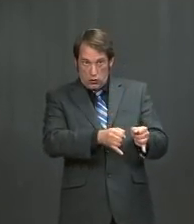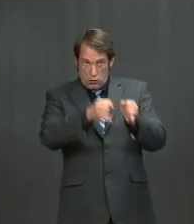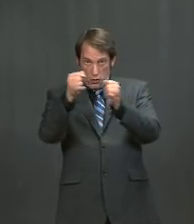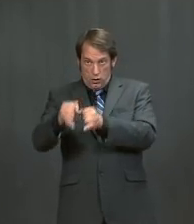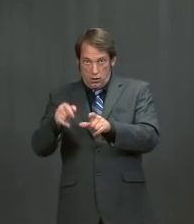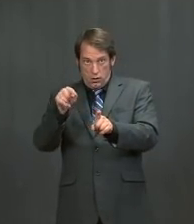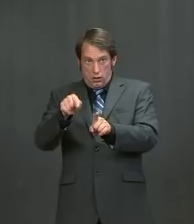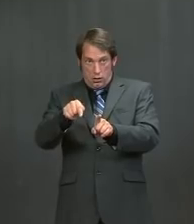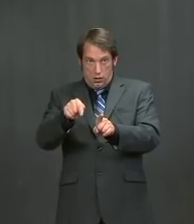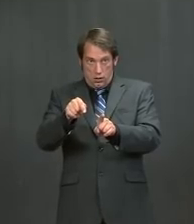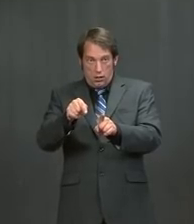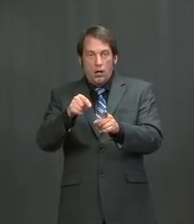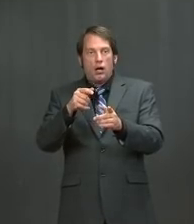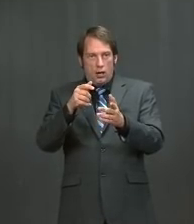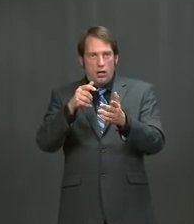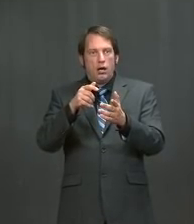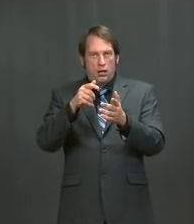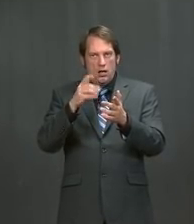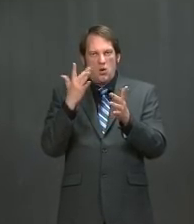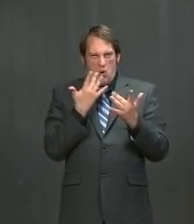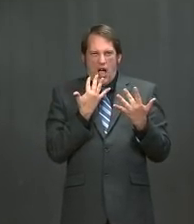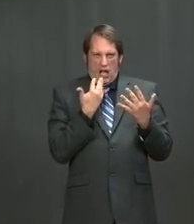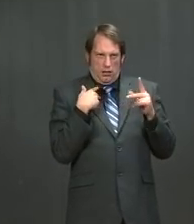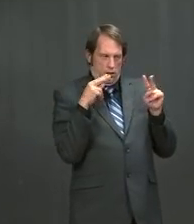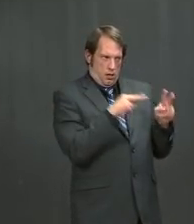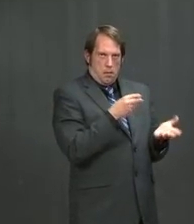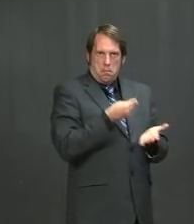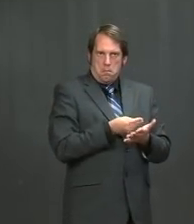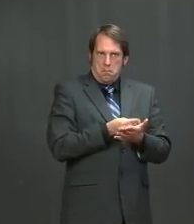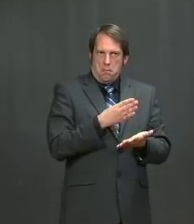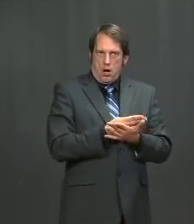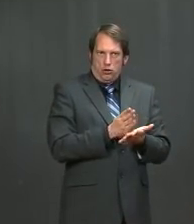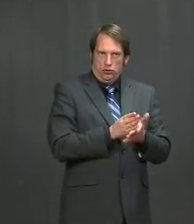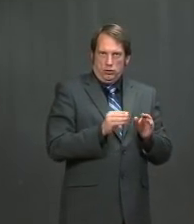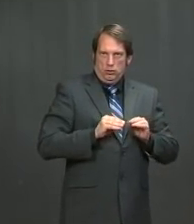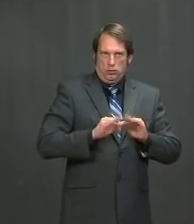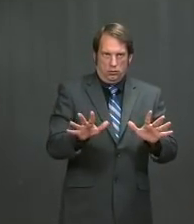Go ahead. The Press: Was that me? >> Ms. Psaki: That's you. The Press: Got it. Thank you. Ms. Psaki: And then -- >> The Press: A quick one.